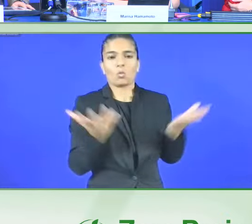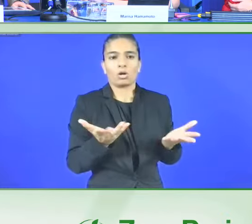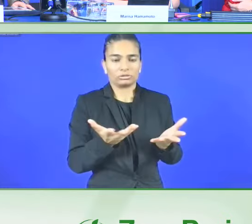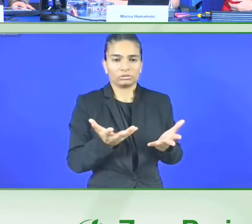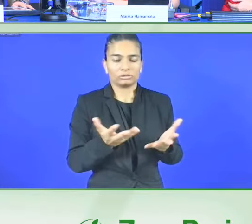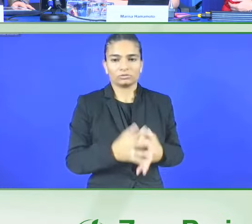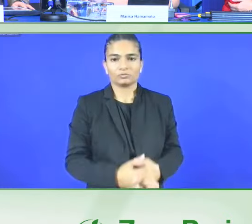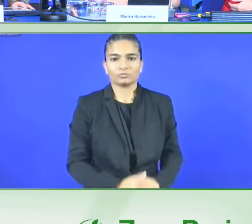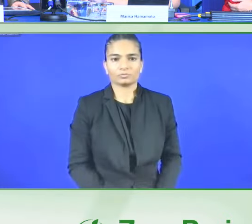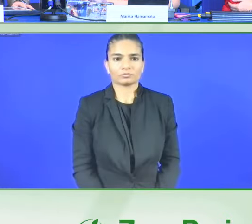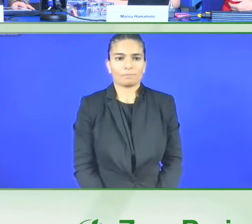et cetera.